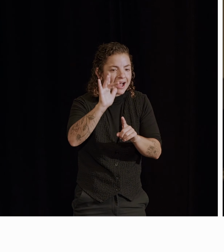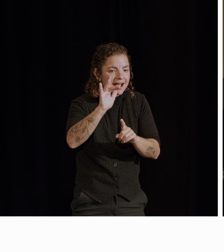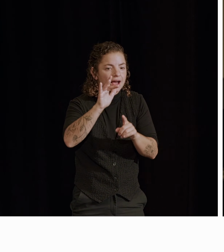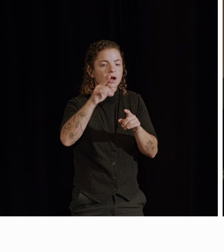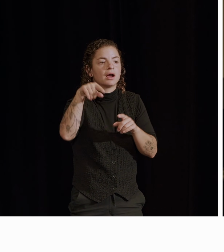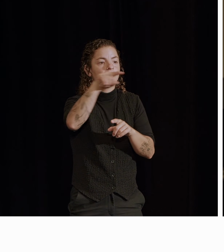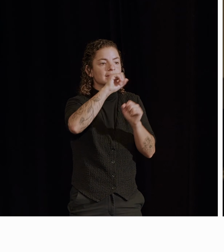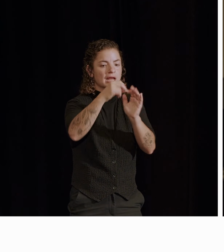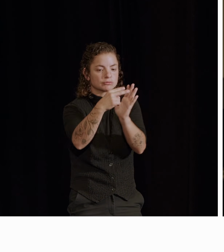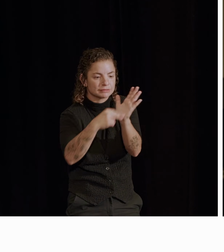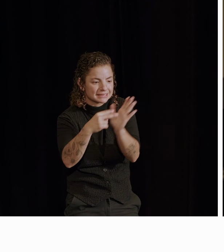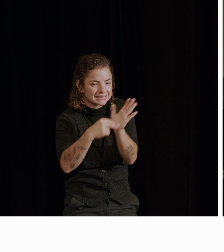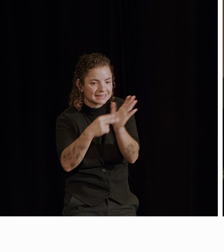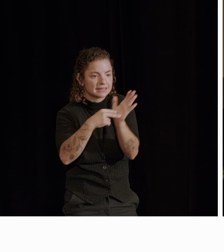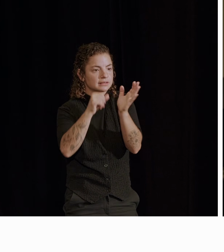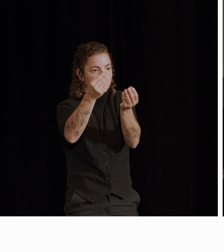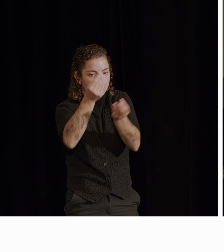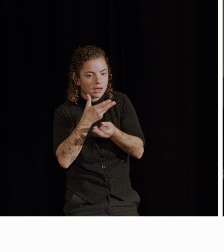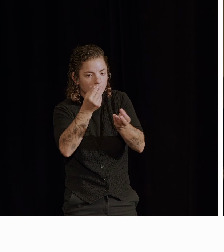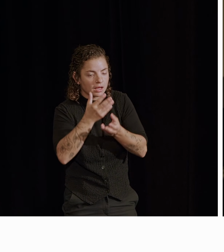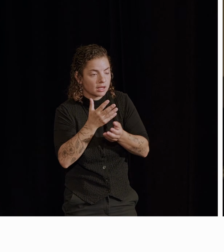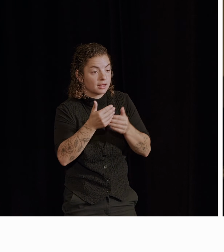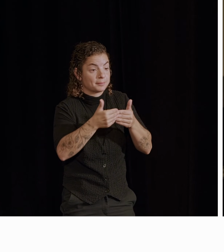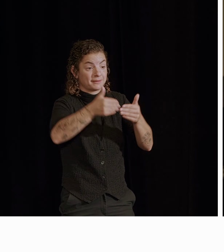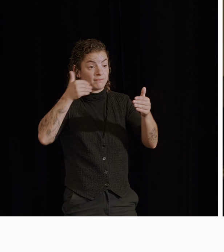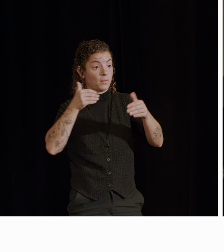her shortwave radio with big physical buttons gave her access to the news